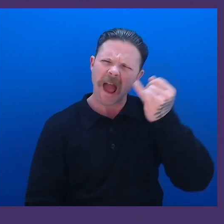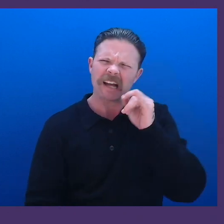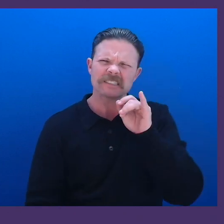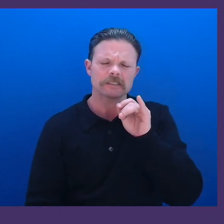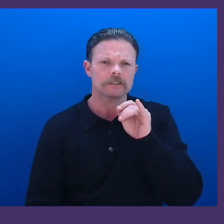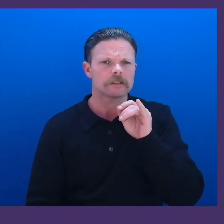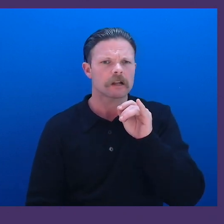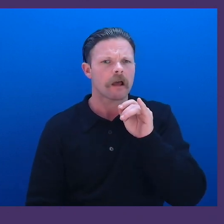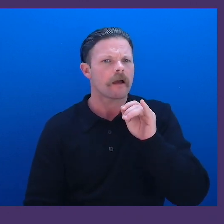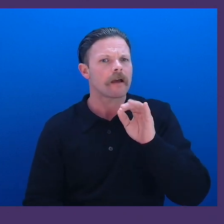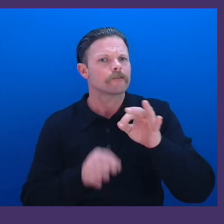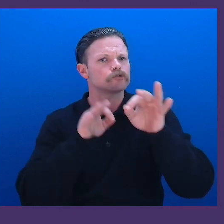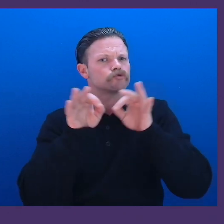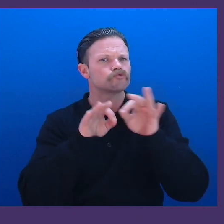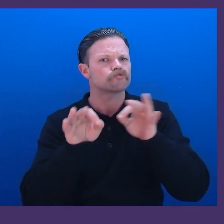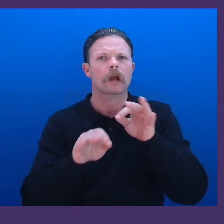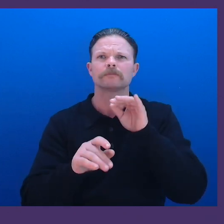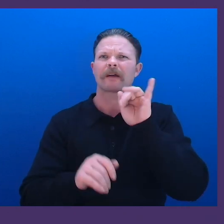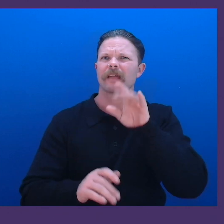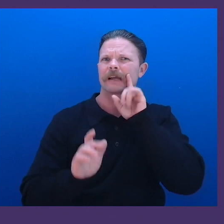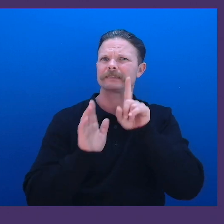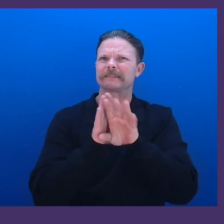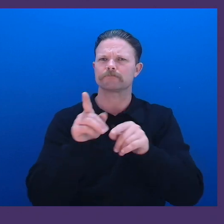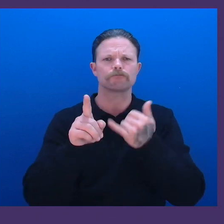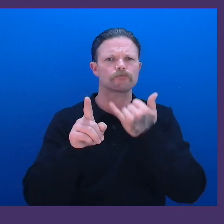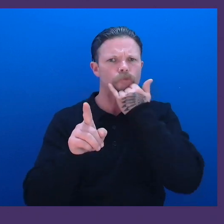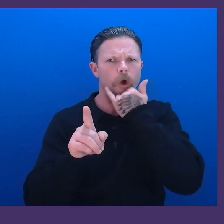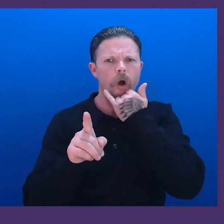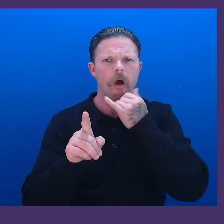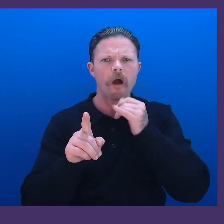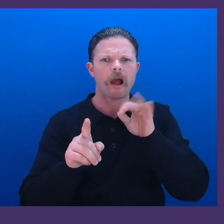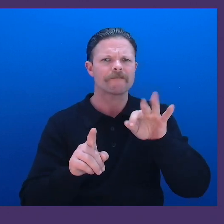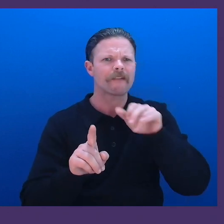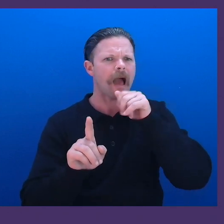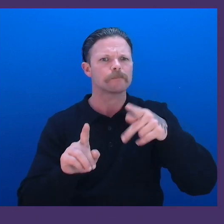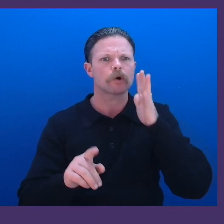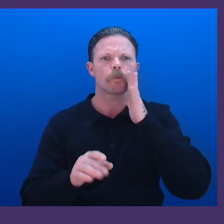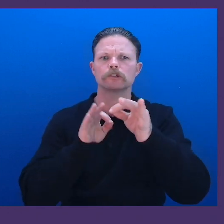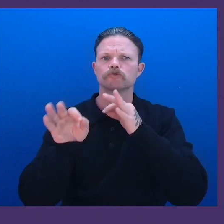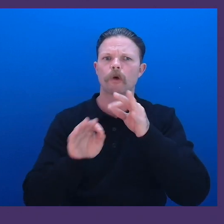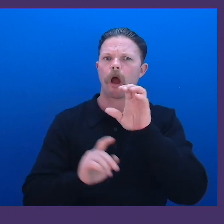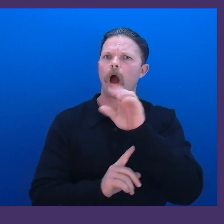If the app would describe an object wrongly or just fabricate something which is not in that scene,